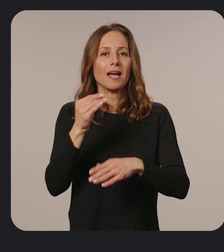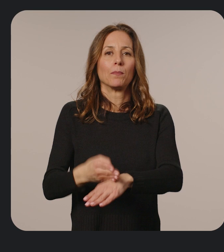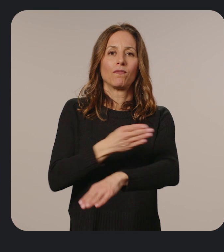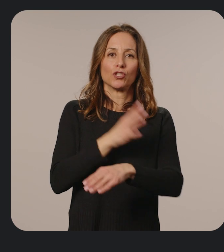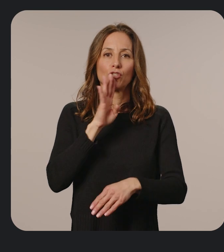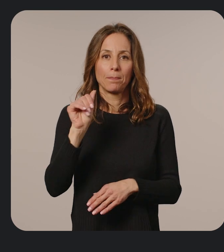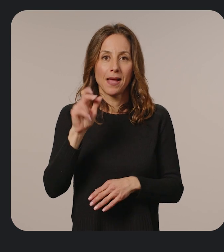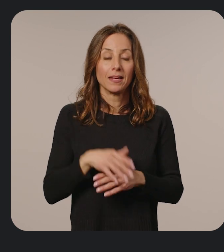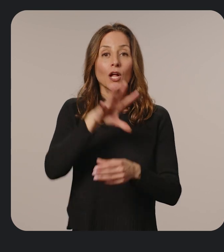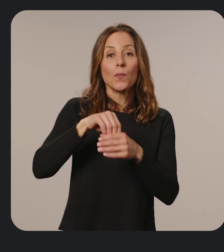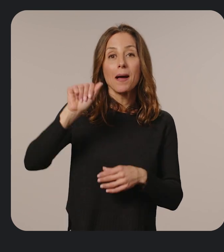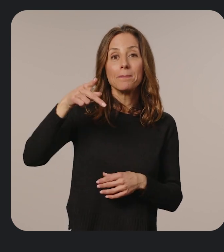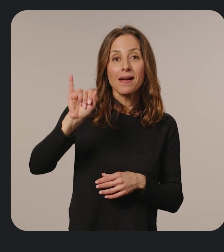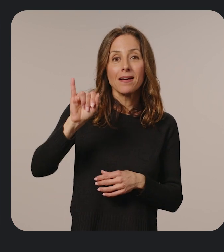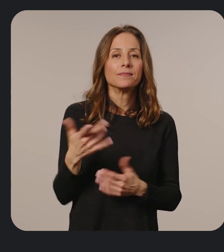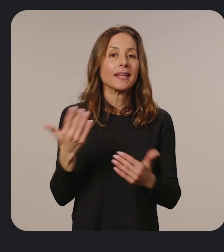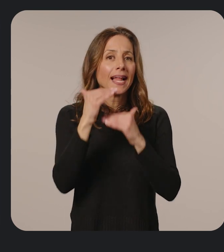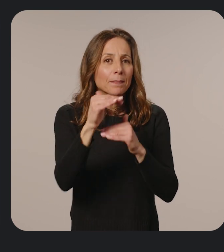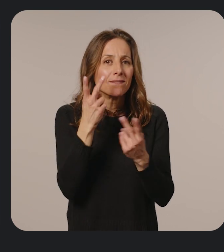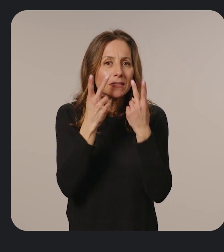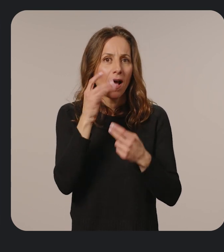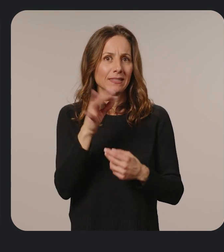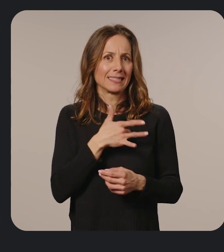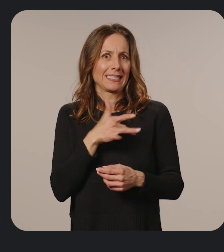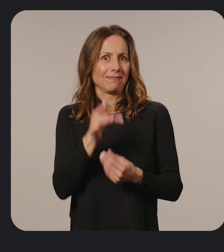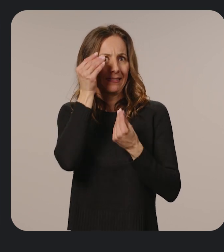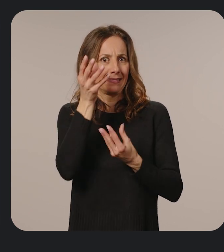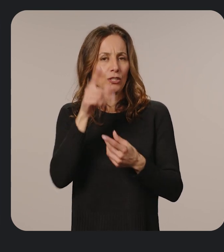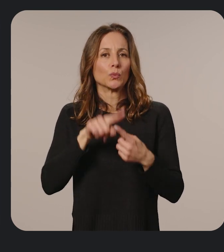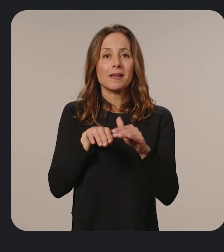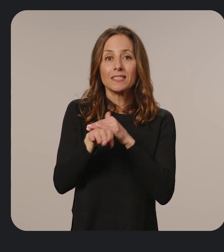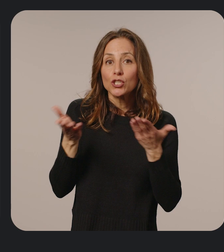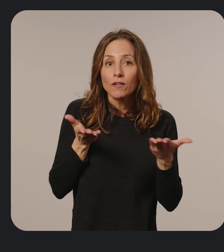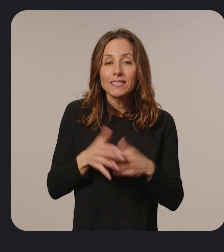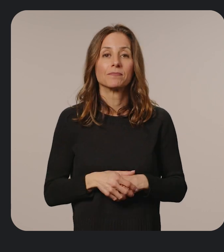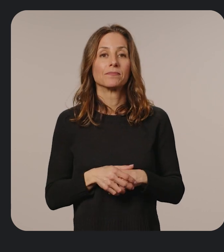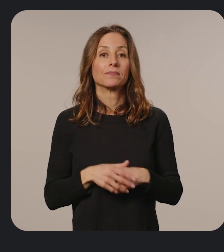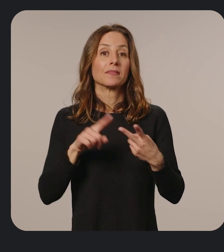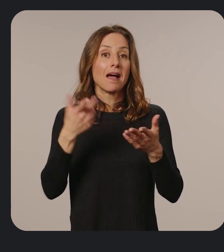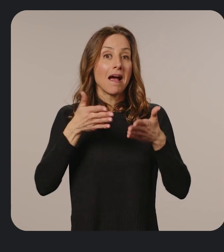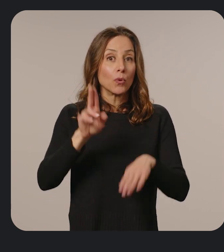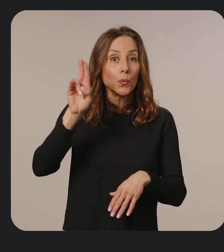protect users and improve TalkBack, including APIs that limit visibility of sensitive data to accessibility services,